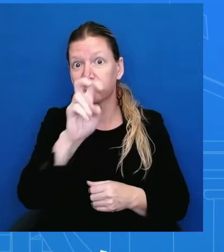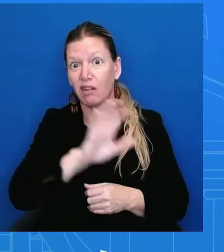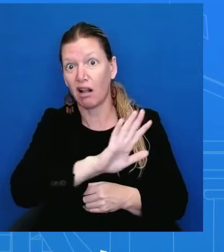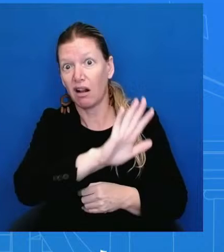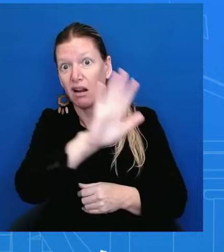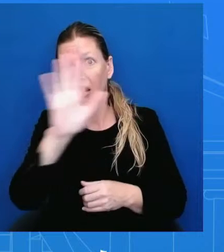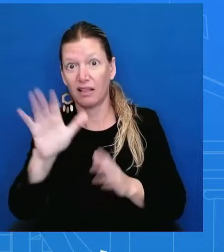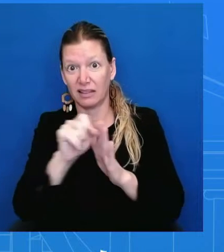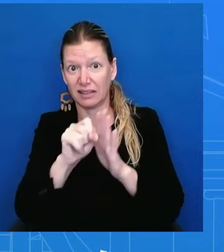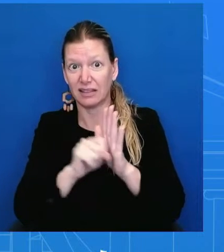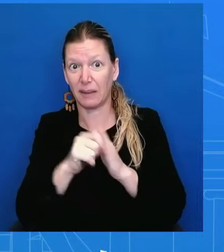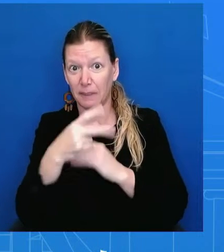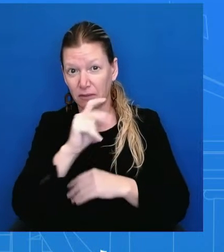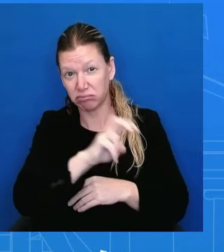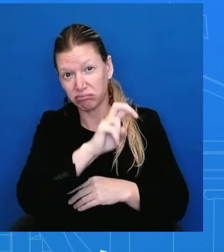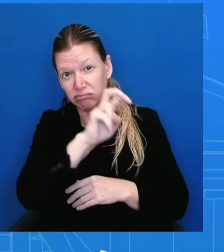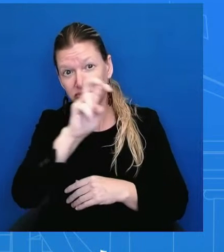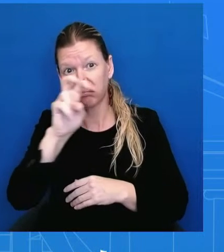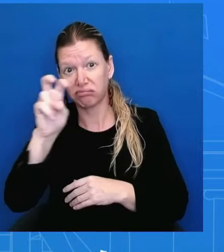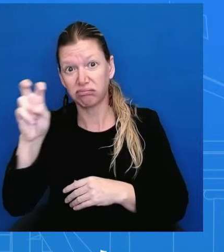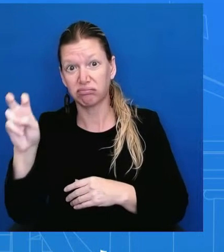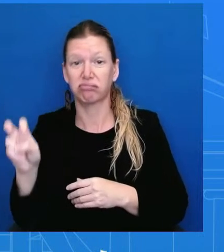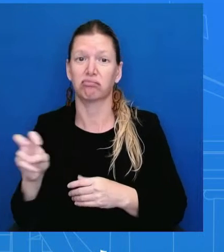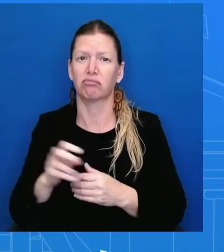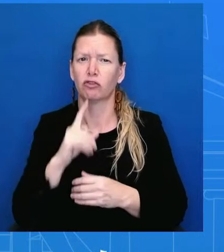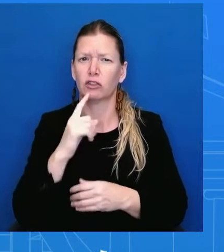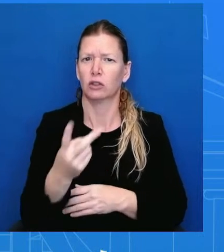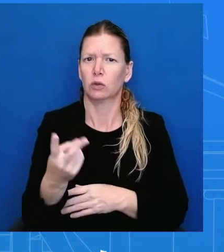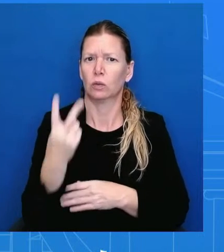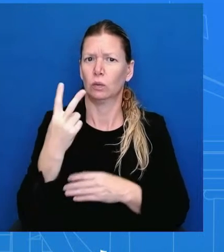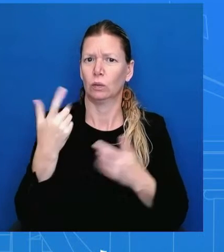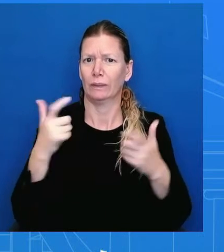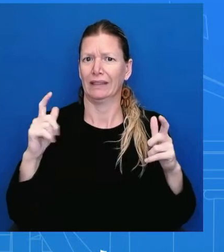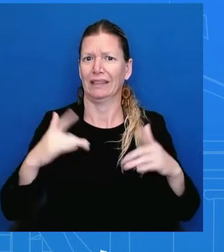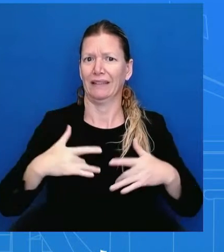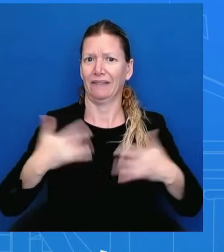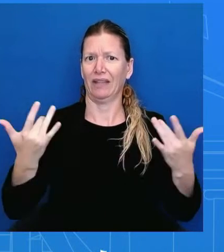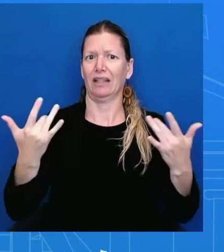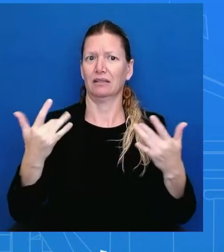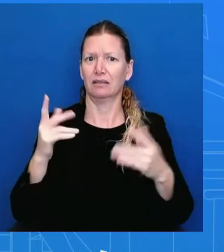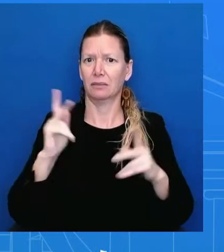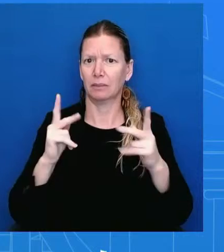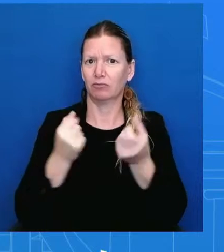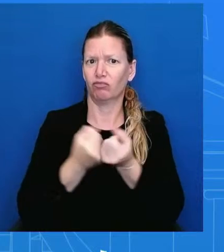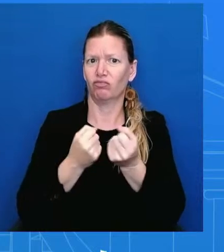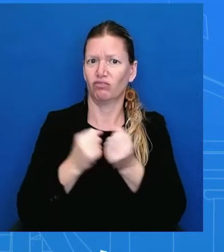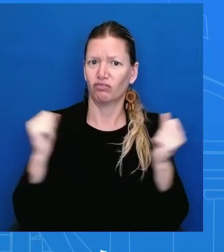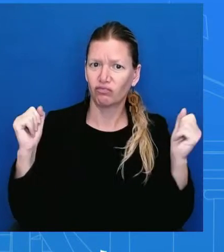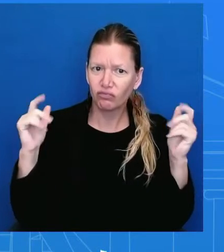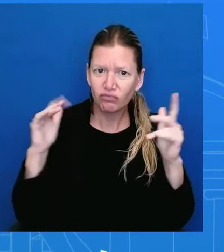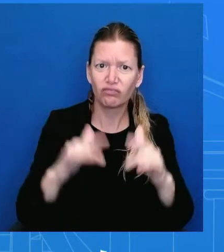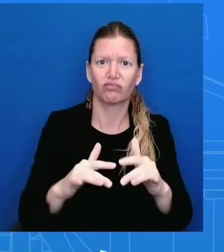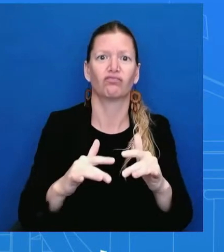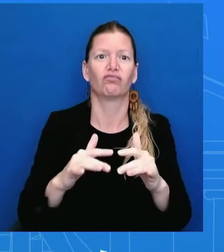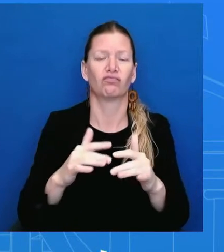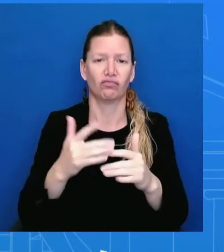two big events with supporters, with Americans who go- -- got to hear directly from the president. And I think that's important. The Press: Karine -- Ms. Jean-Pierre: Go ahead, Michael.